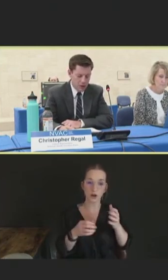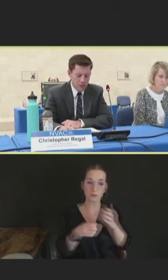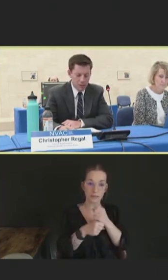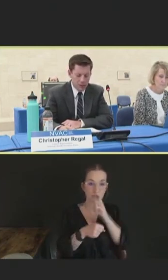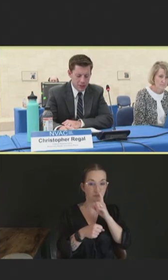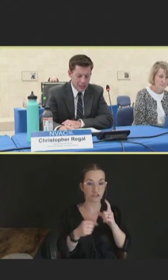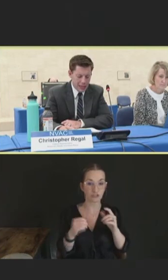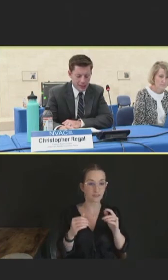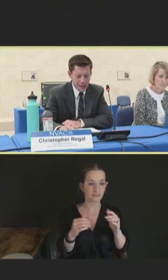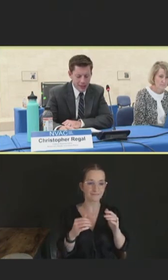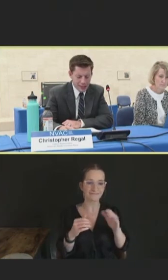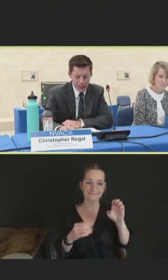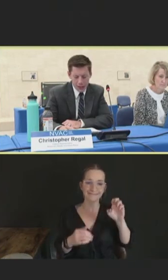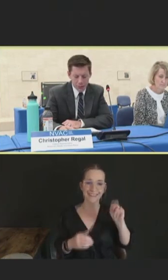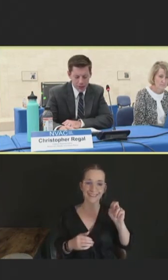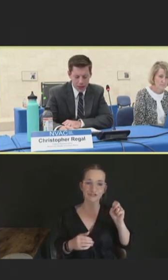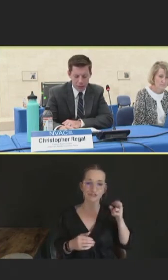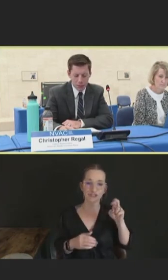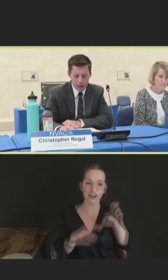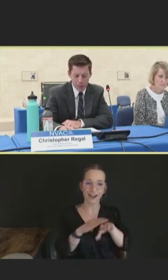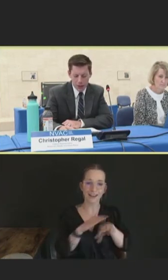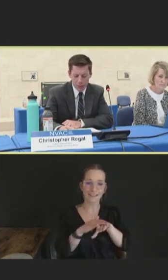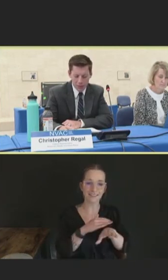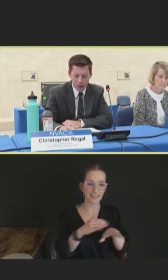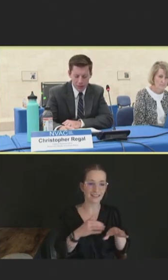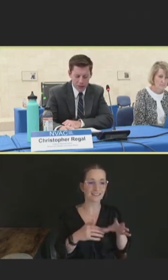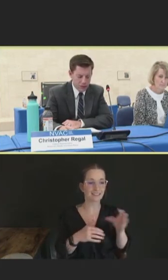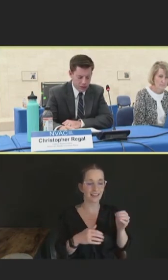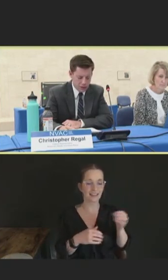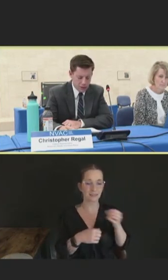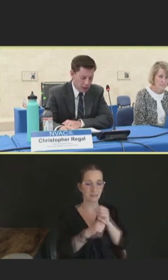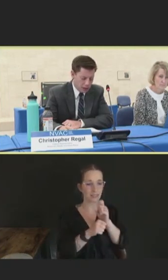their members to get and stay up to date with recommended preventive services and screenings.